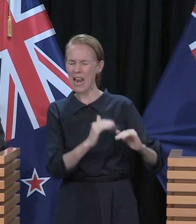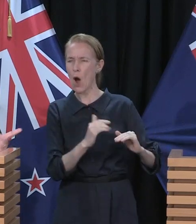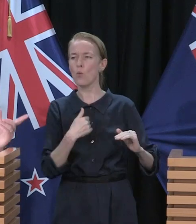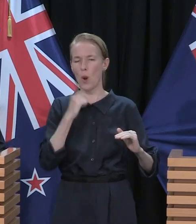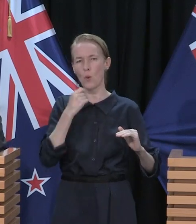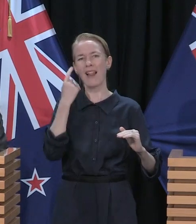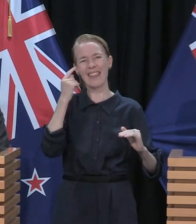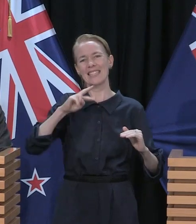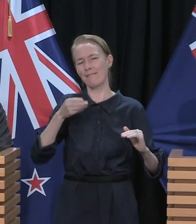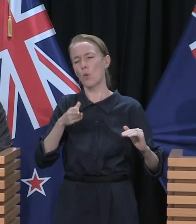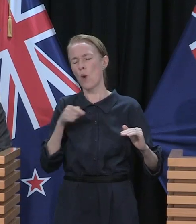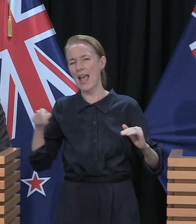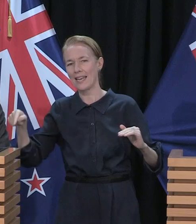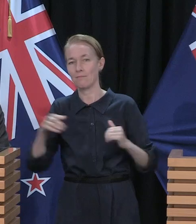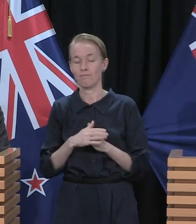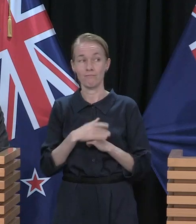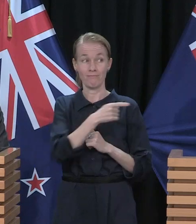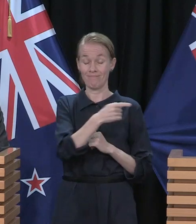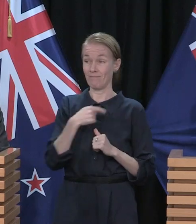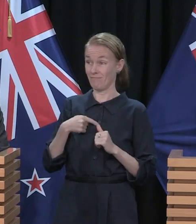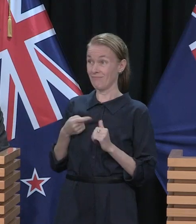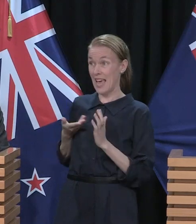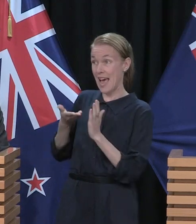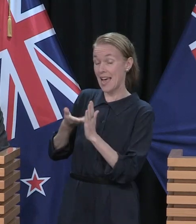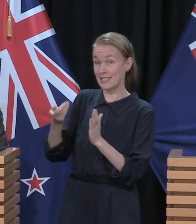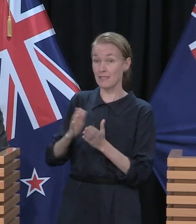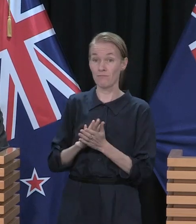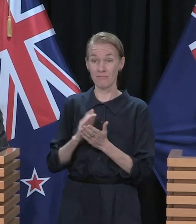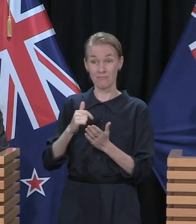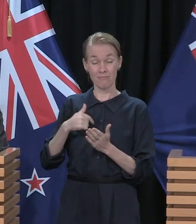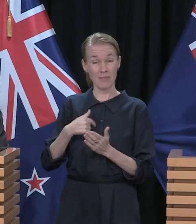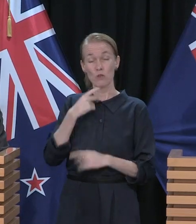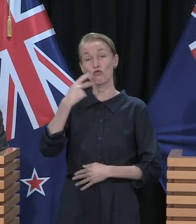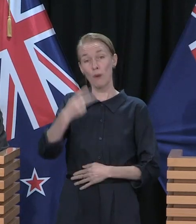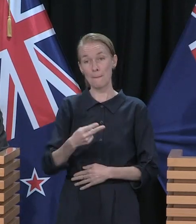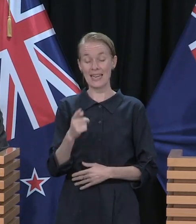the result, then we can explore other options.